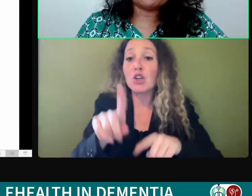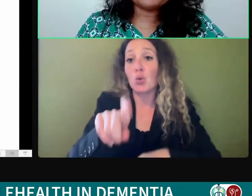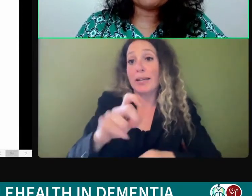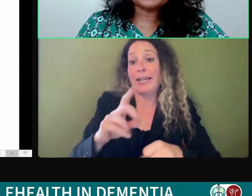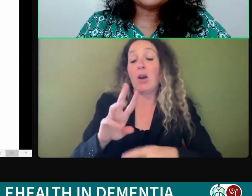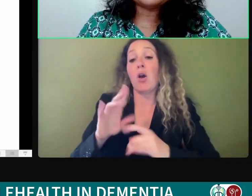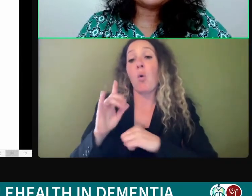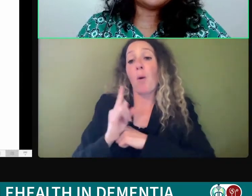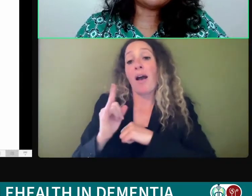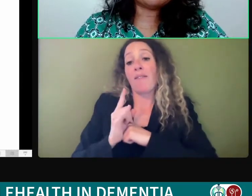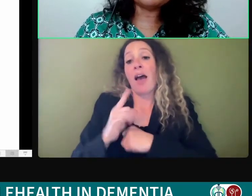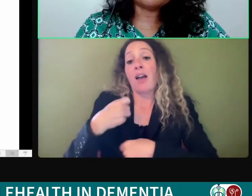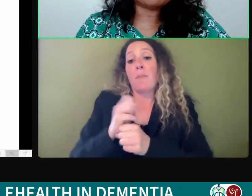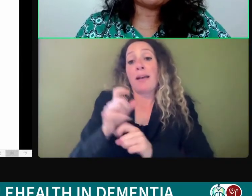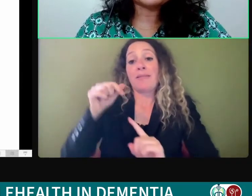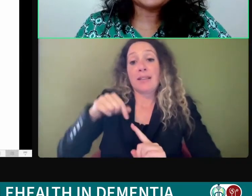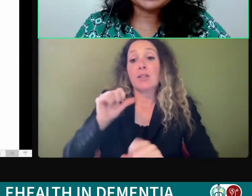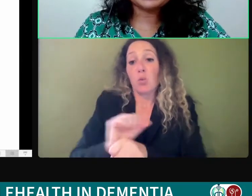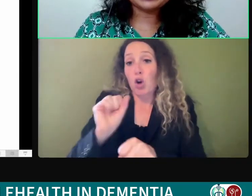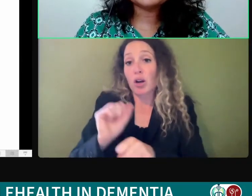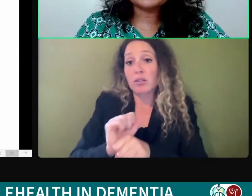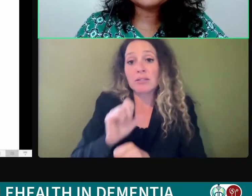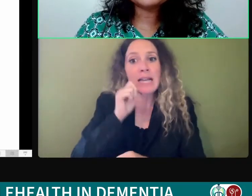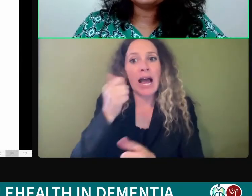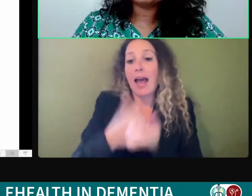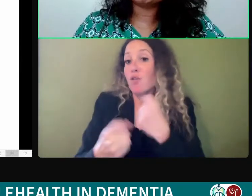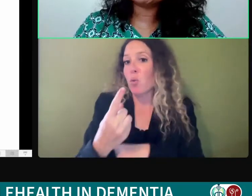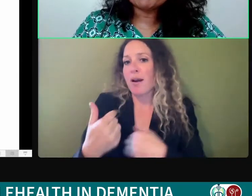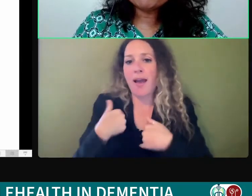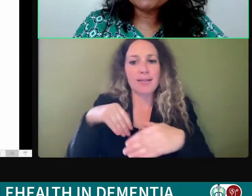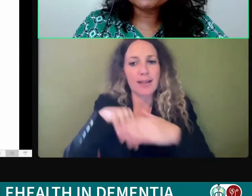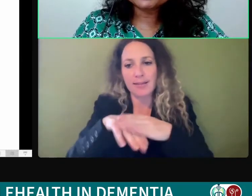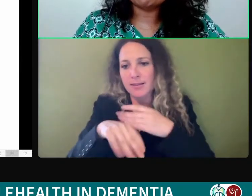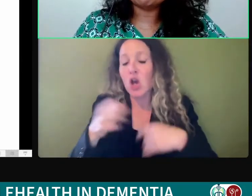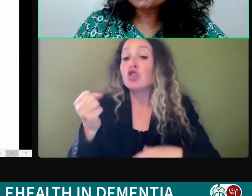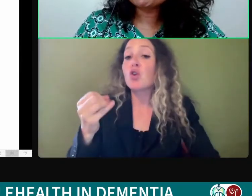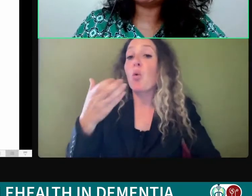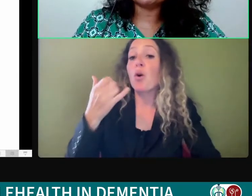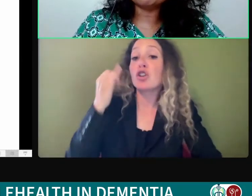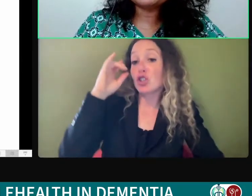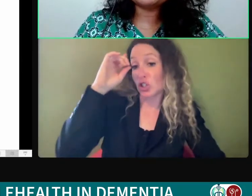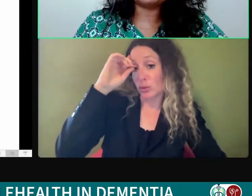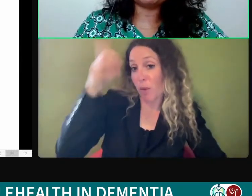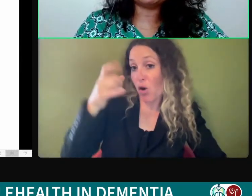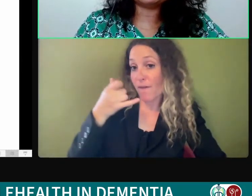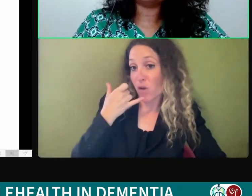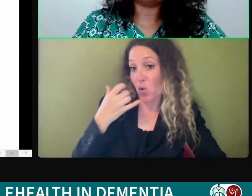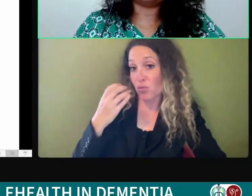work. And again, not everyone has that access, so smartphones are the predominantly used and